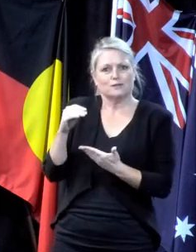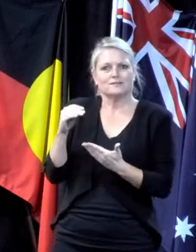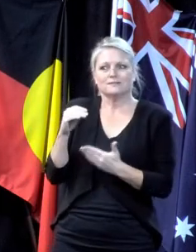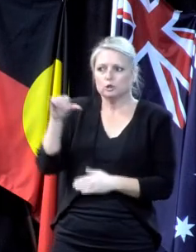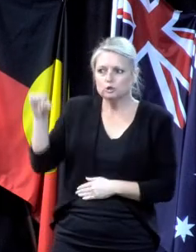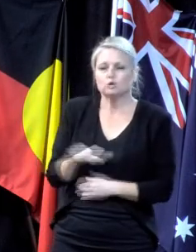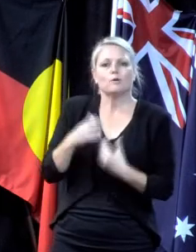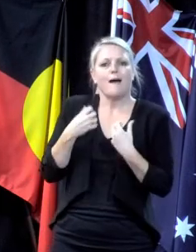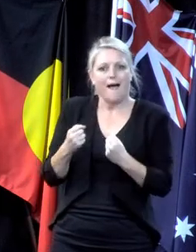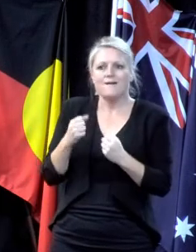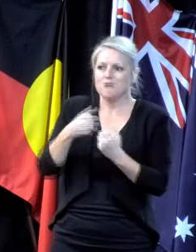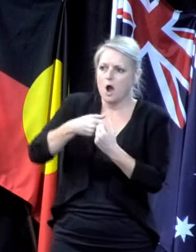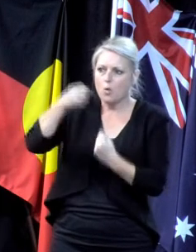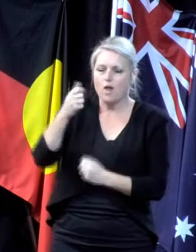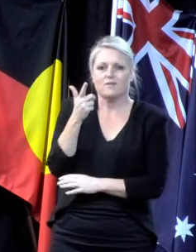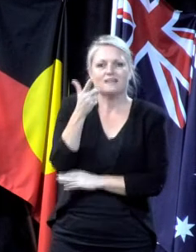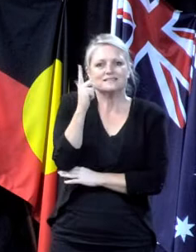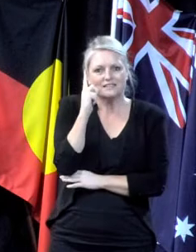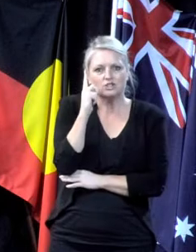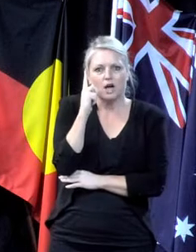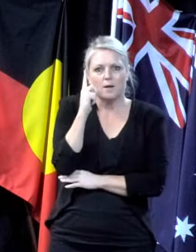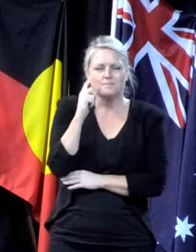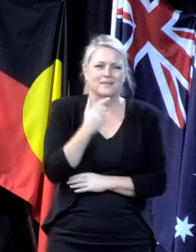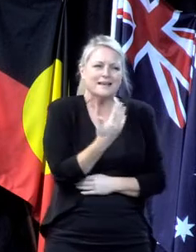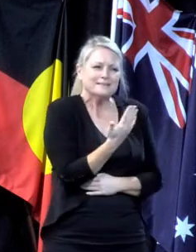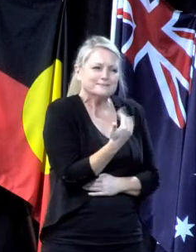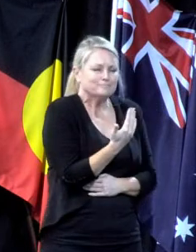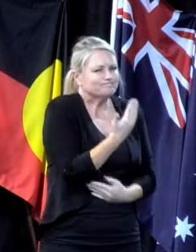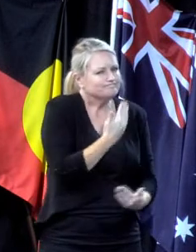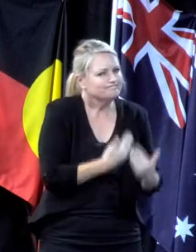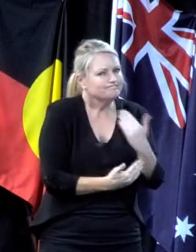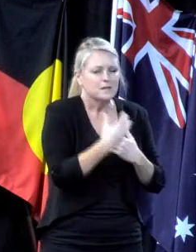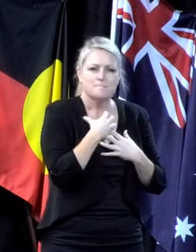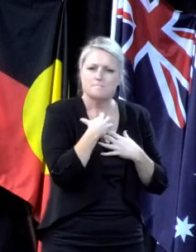So if you can just explain that a little bit more, because obviously... MS PRICHARD: Yes.